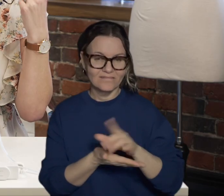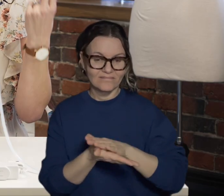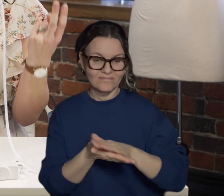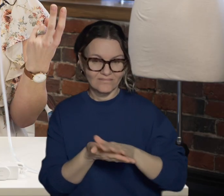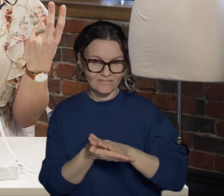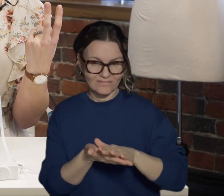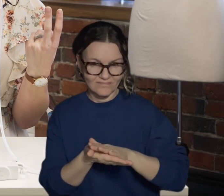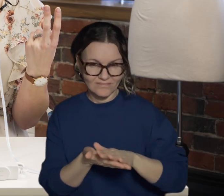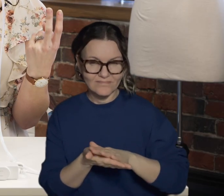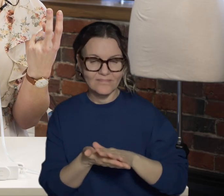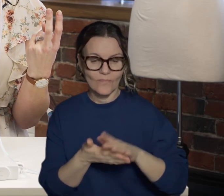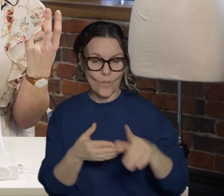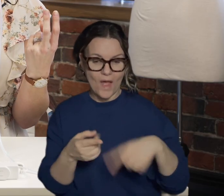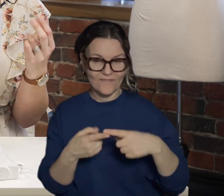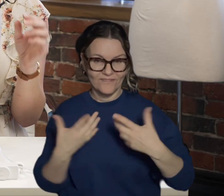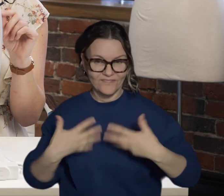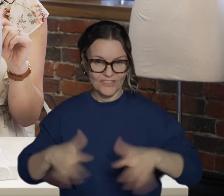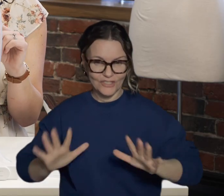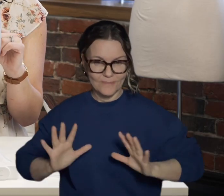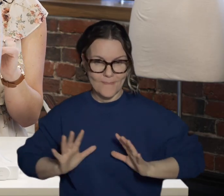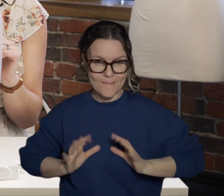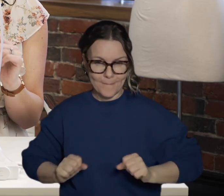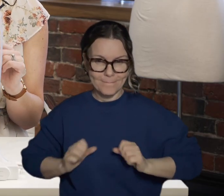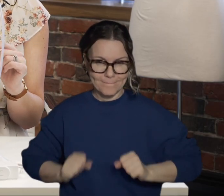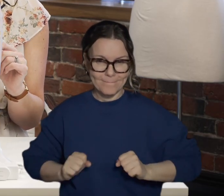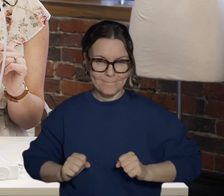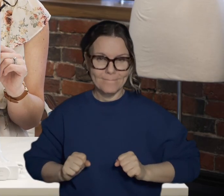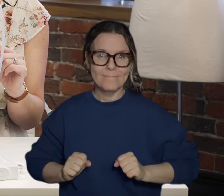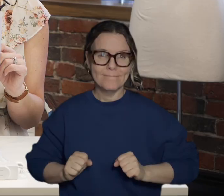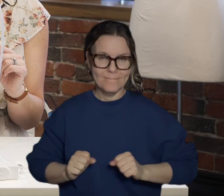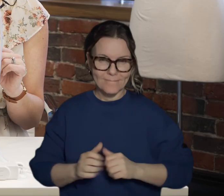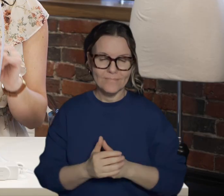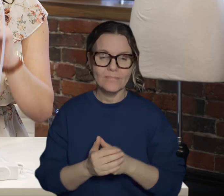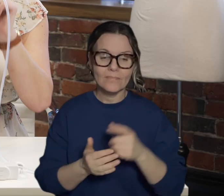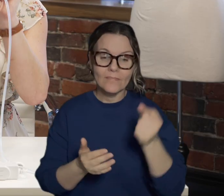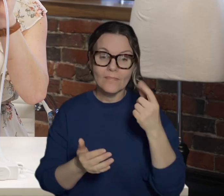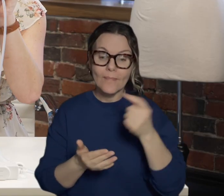day you're cleaning this twice a day but you're only cleaning what comes in contact with milk the